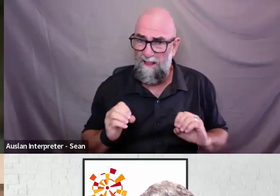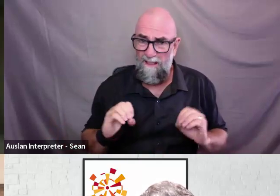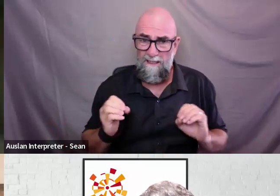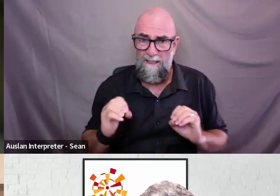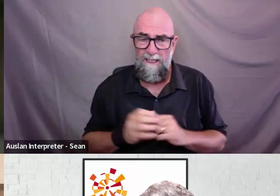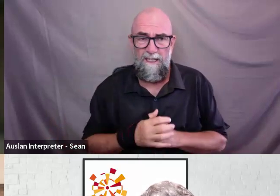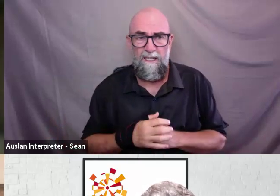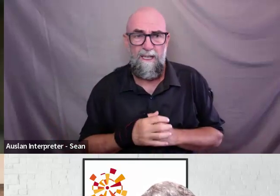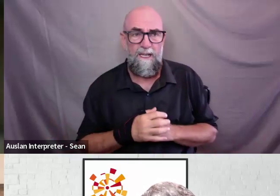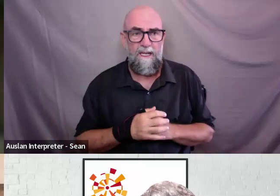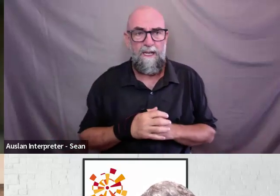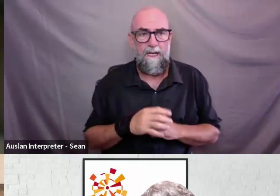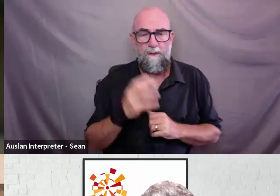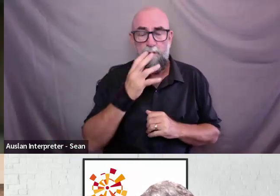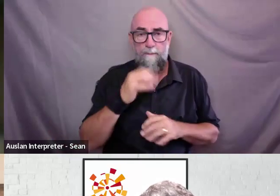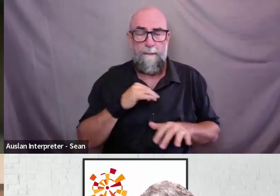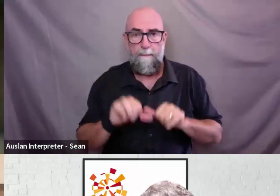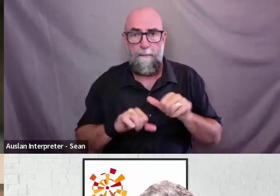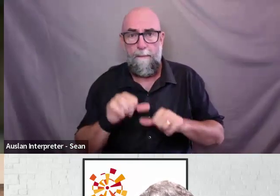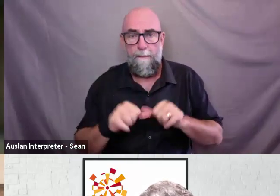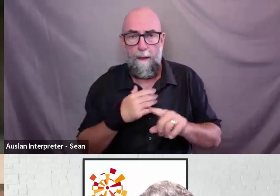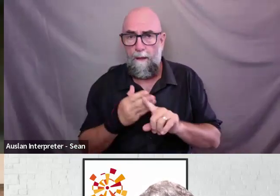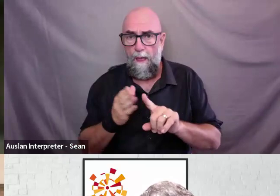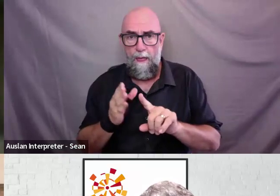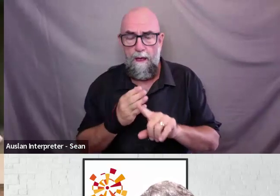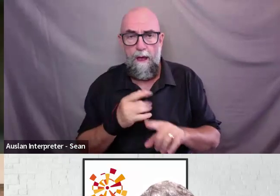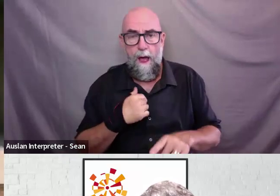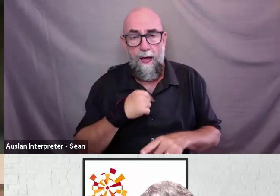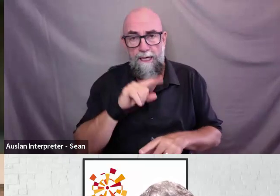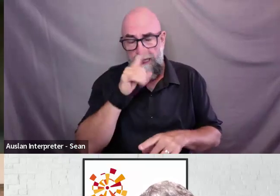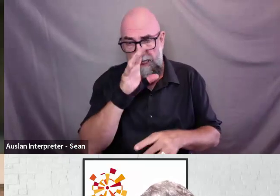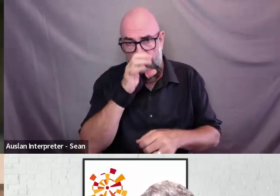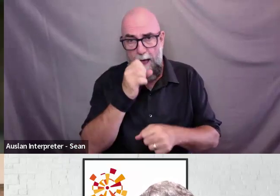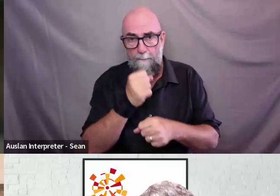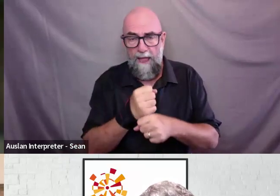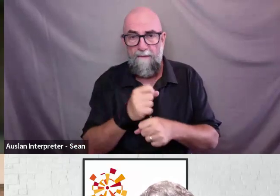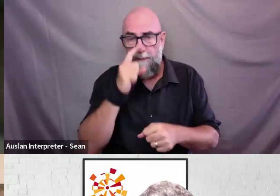cannot believe people are still not engaging, that is partly me racing ahead and not taking